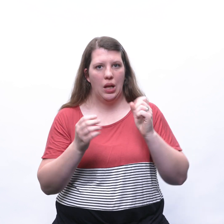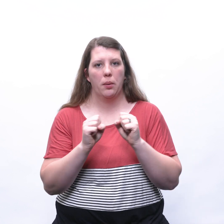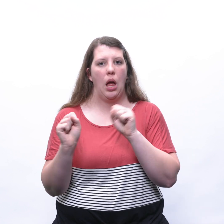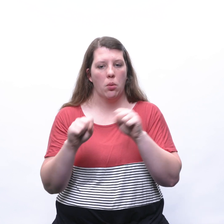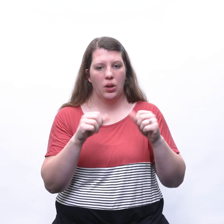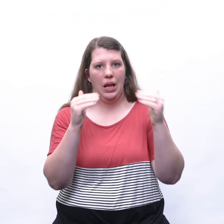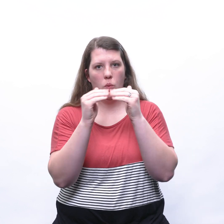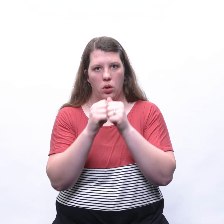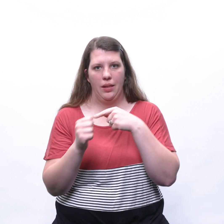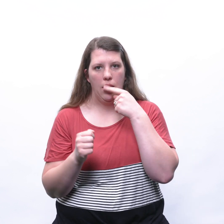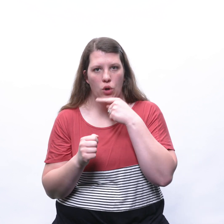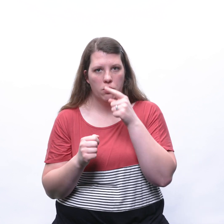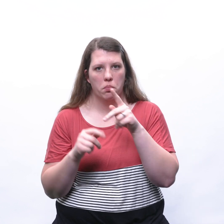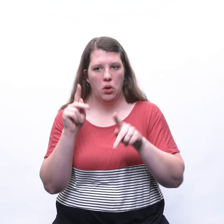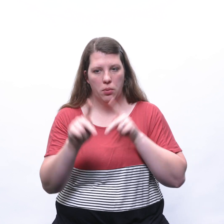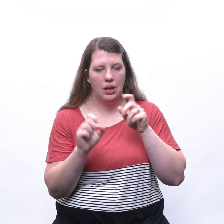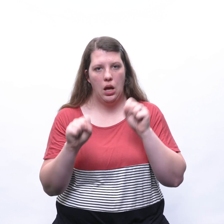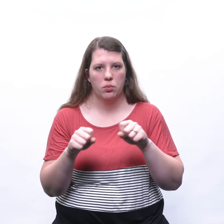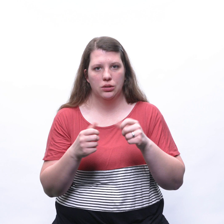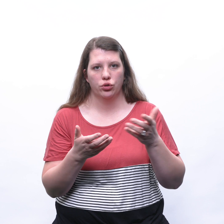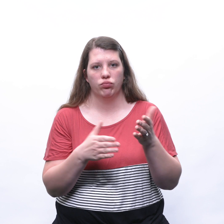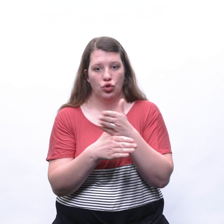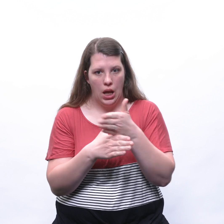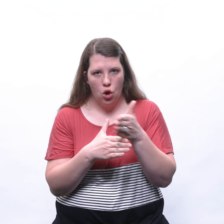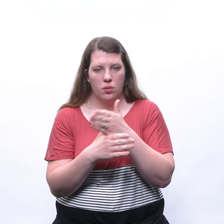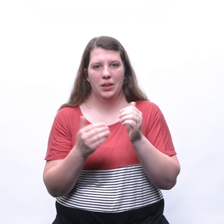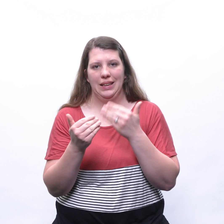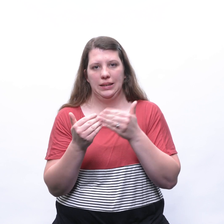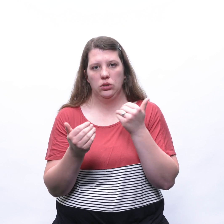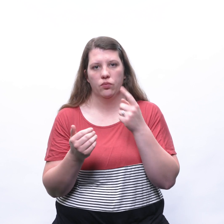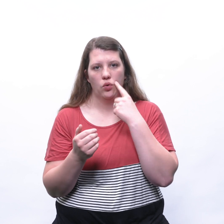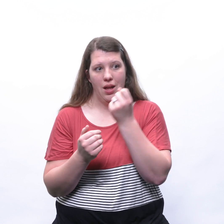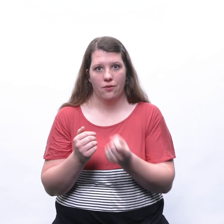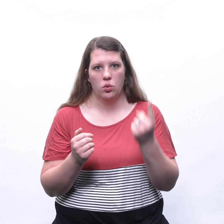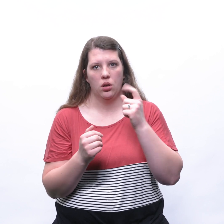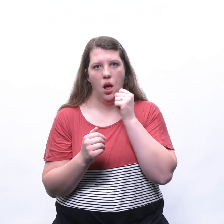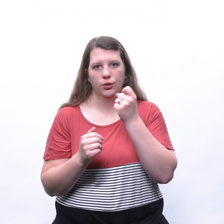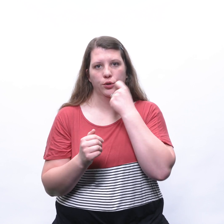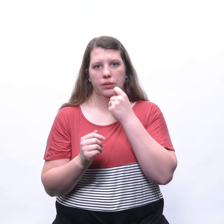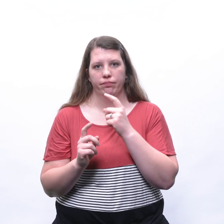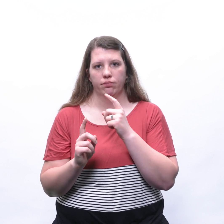I needed more information so that I could have the same information as my hearing counterparts.